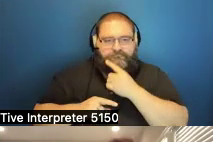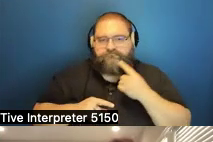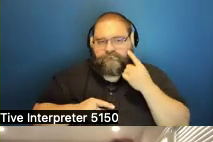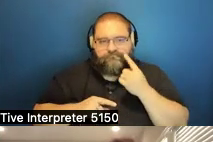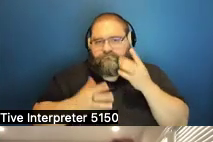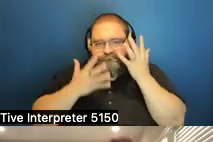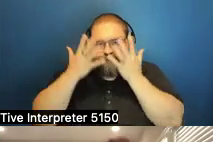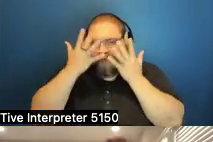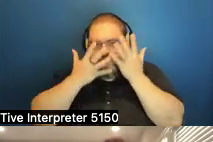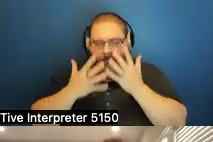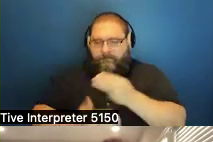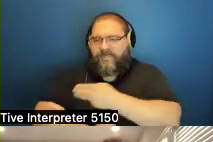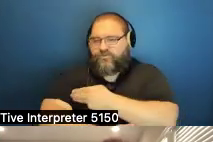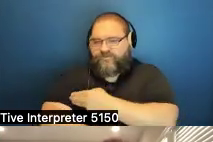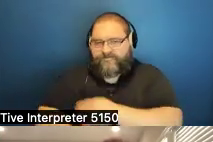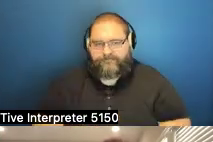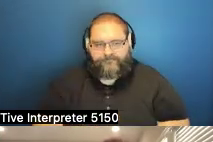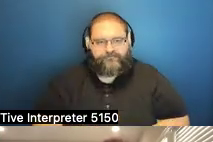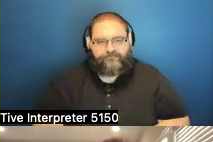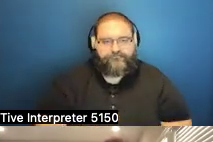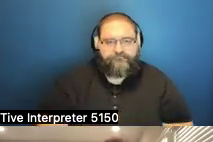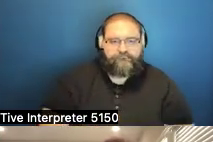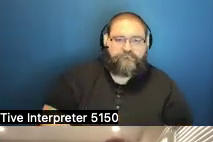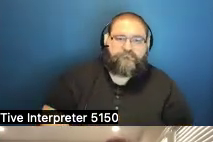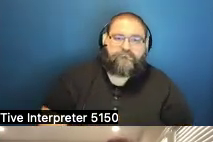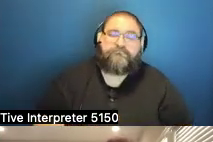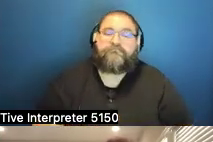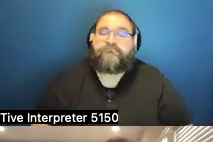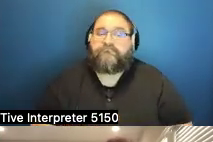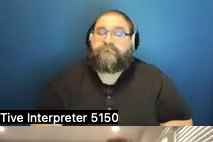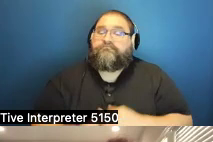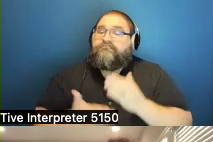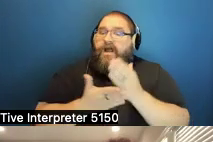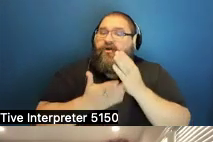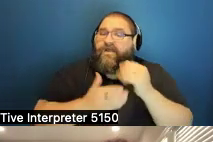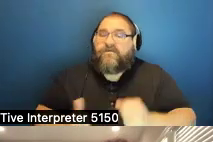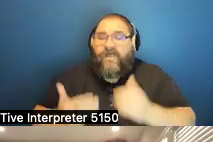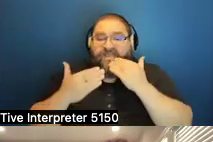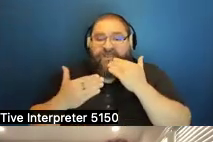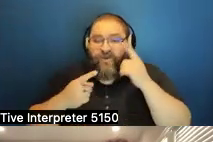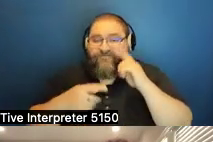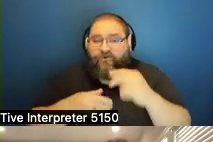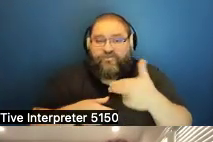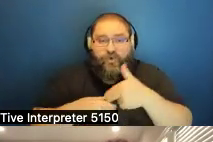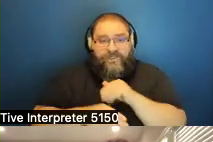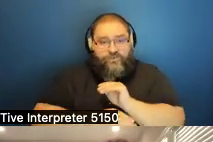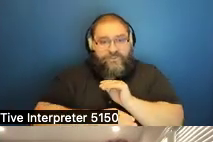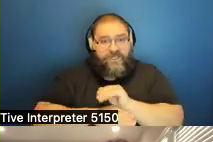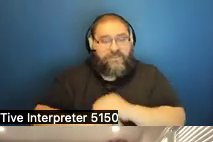19:52:35 All right. So, thank you for being here tonight. I hope you learned